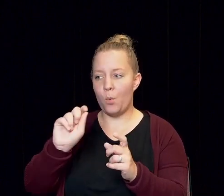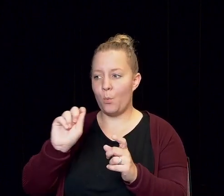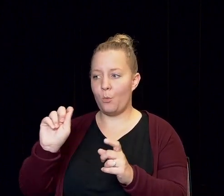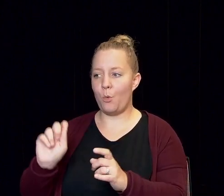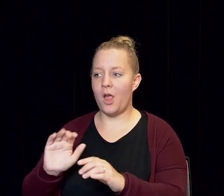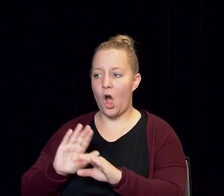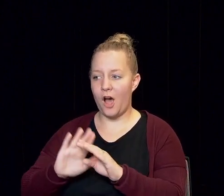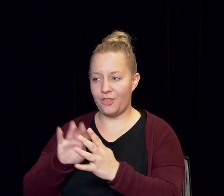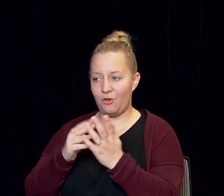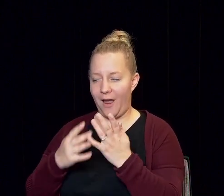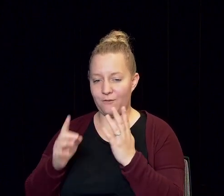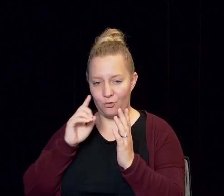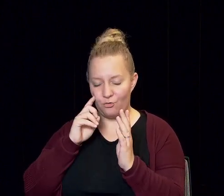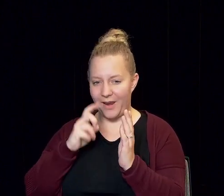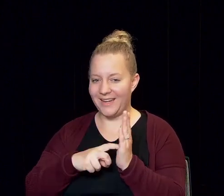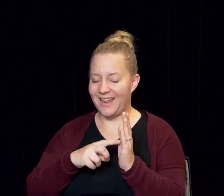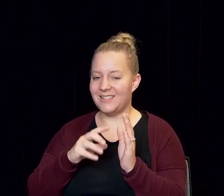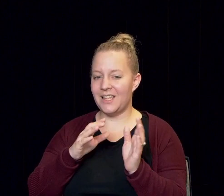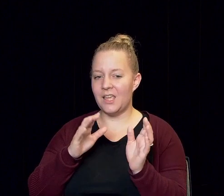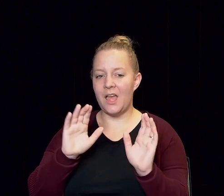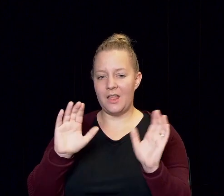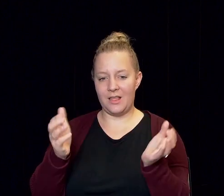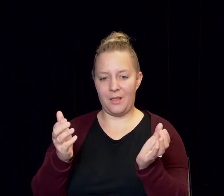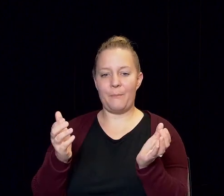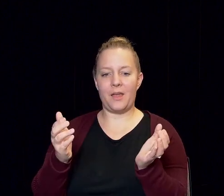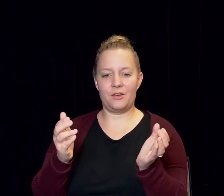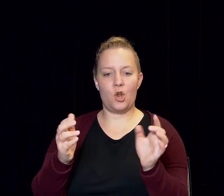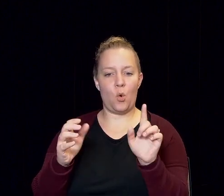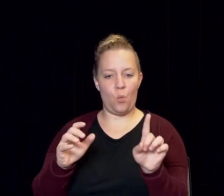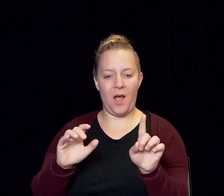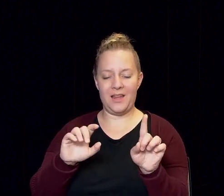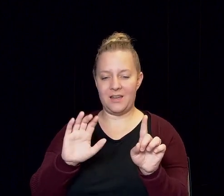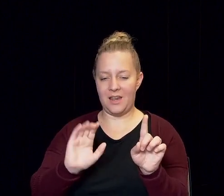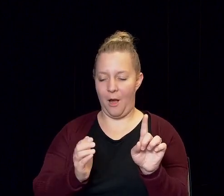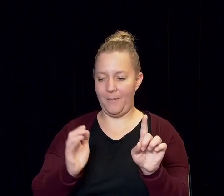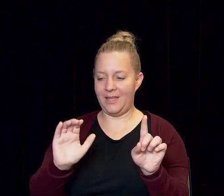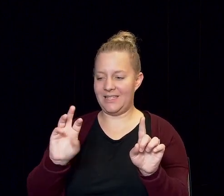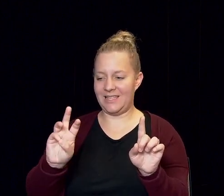the ordered pairs that they are. So, a 1 before a 6 is like the ordered pair 1, 6.